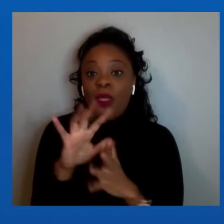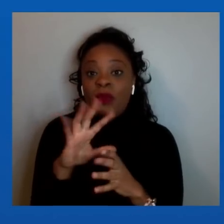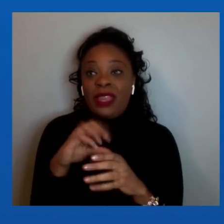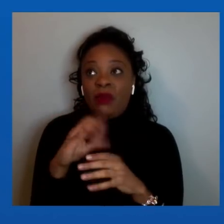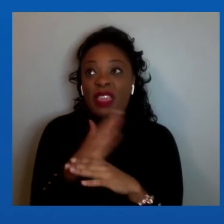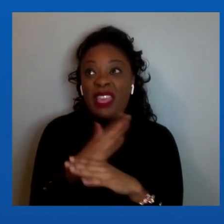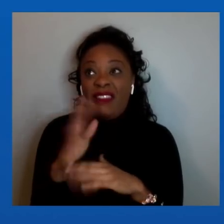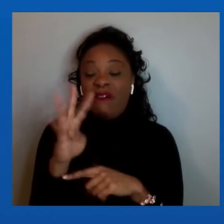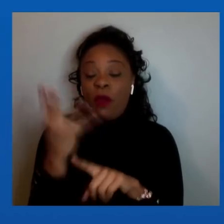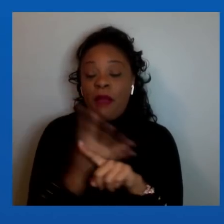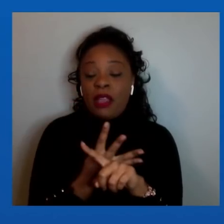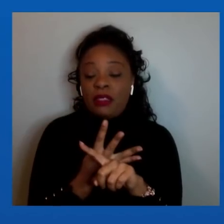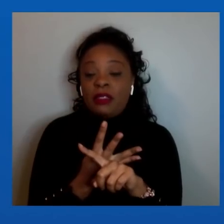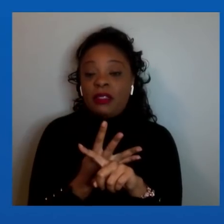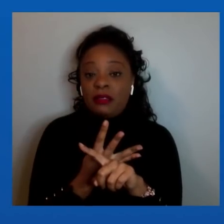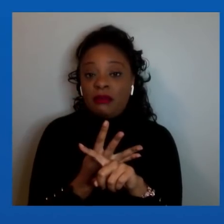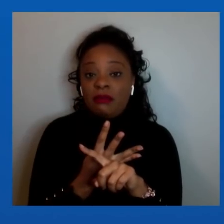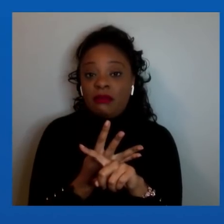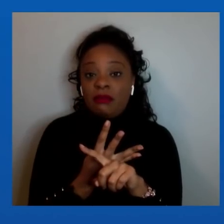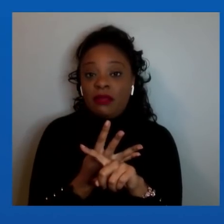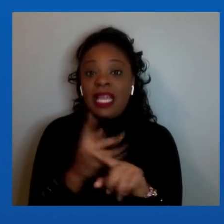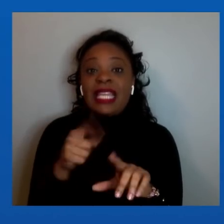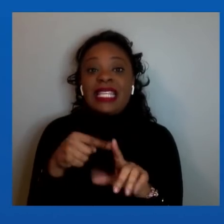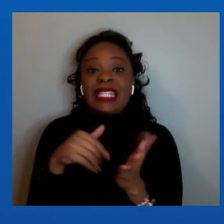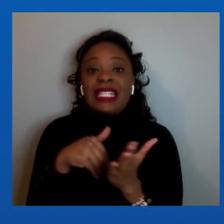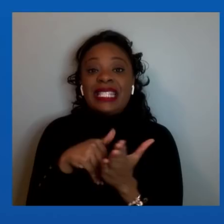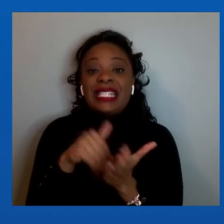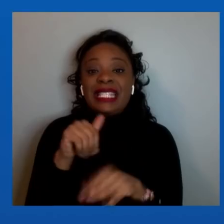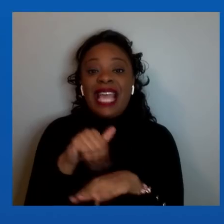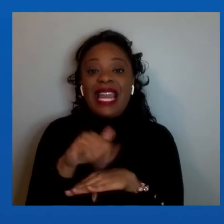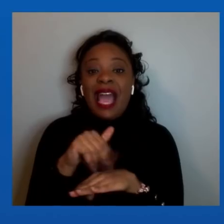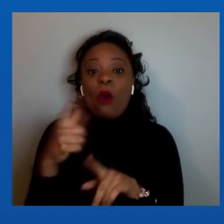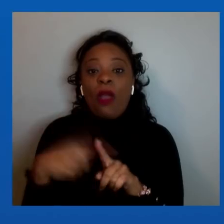going out on a monthly basis to 61 million children.